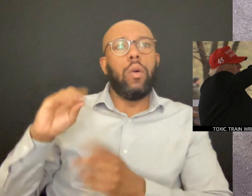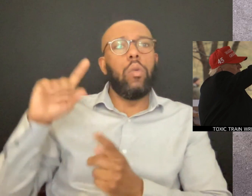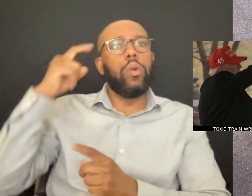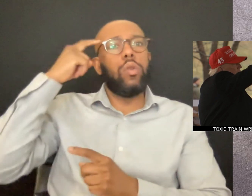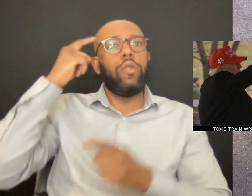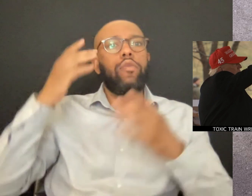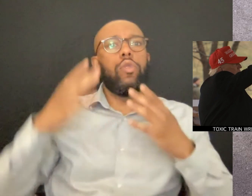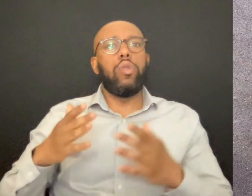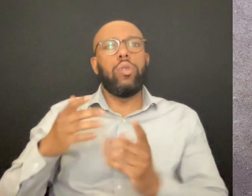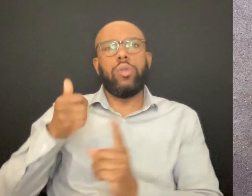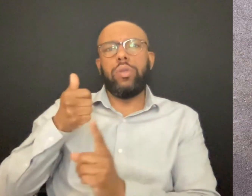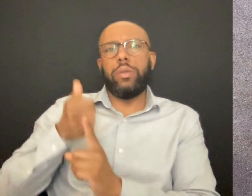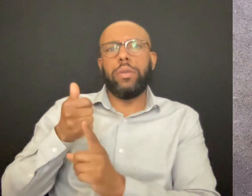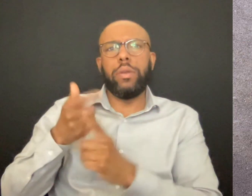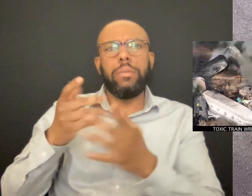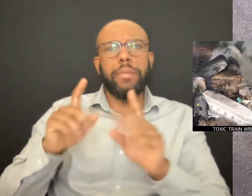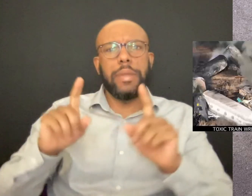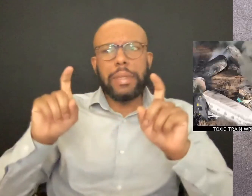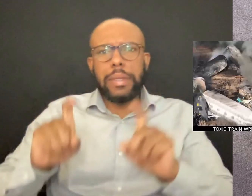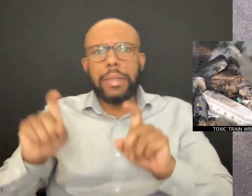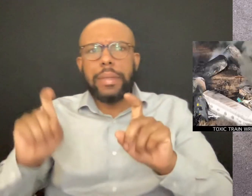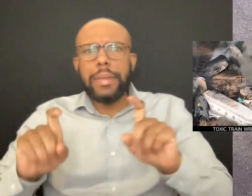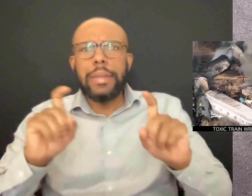Ohio's governor said tests show